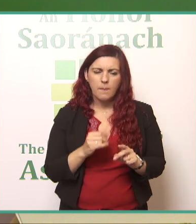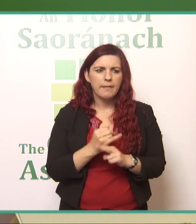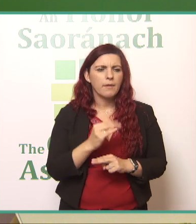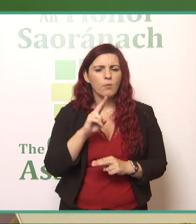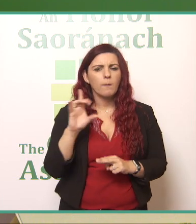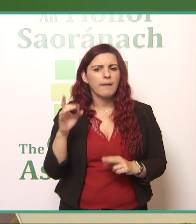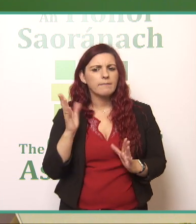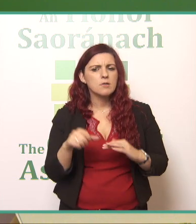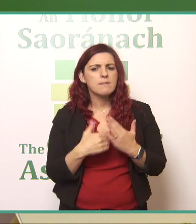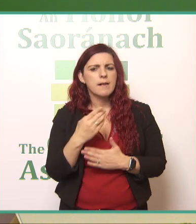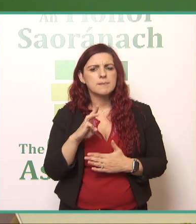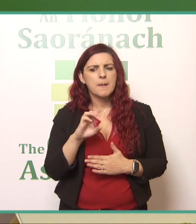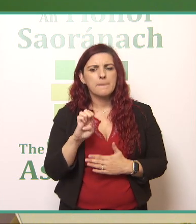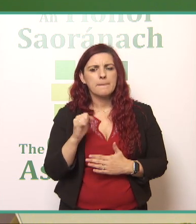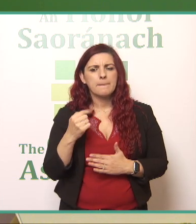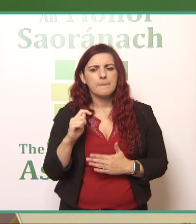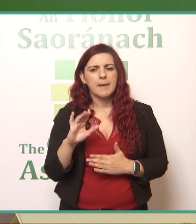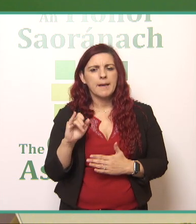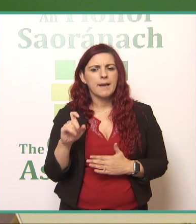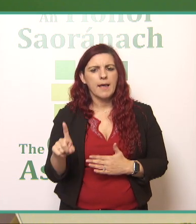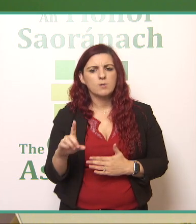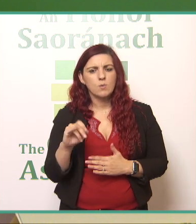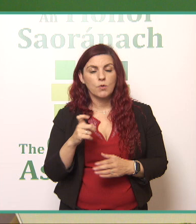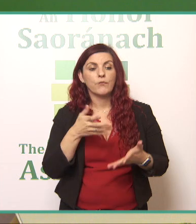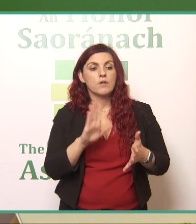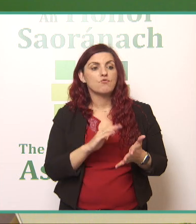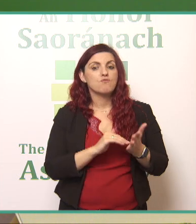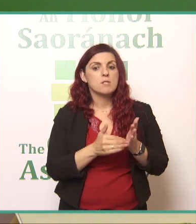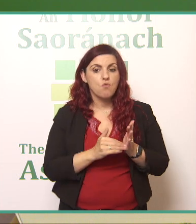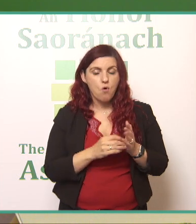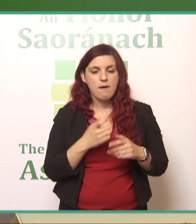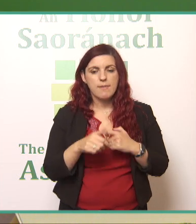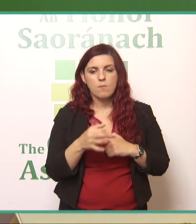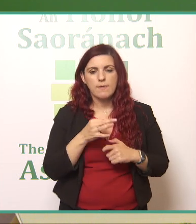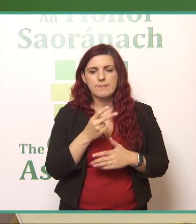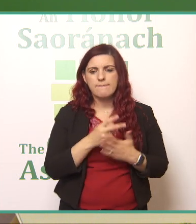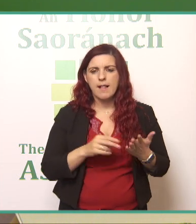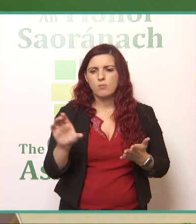developed a p-line code where when you restore your peat lens you you get a value or you get a